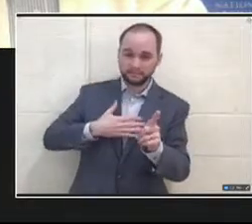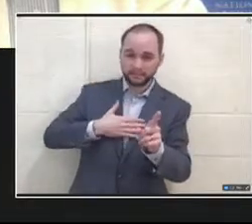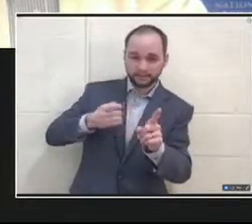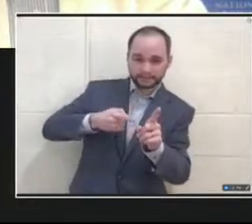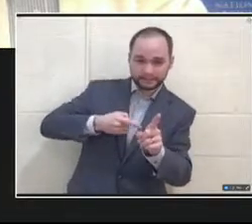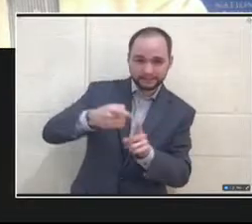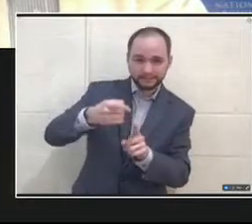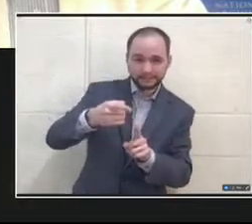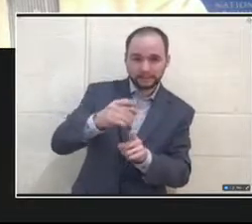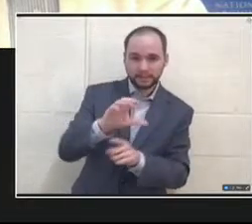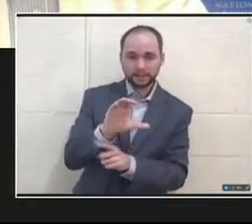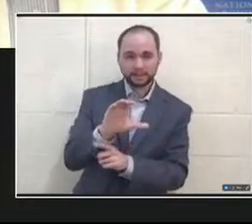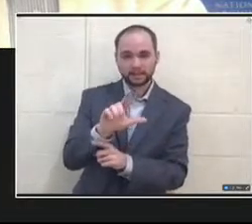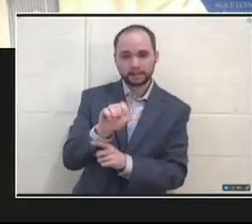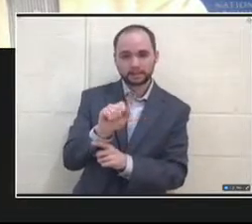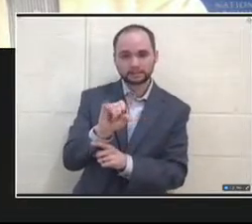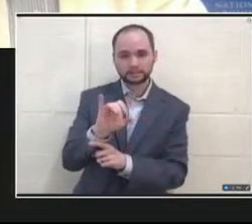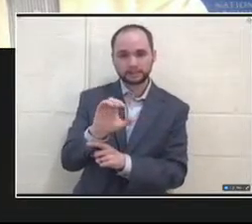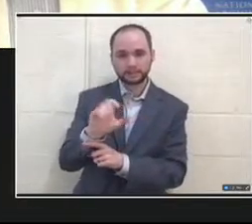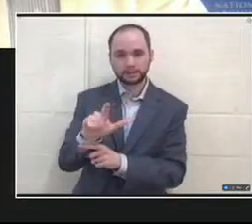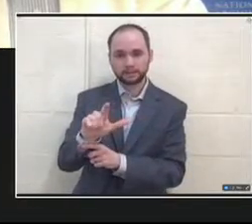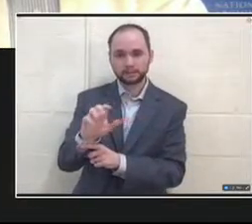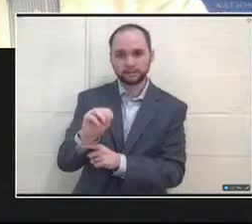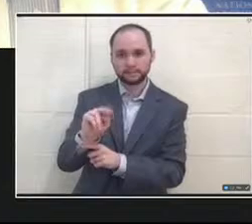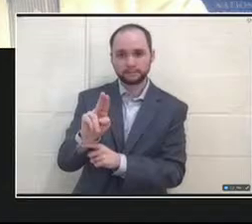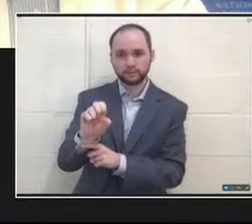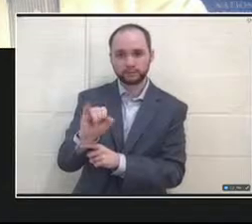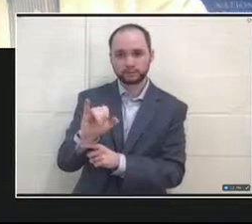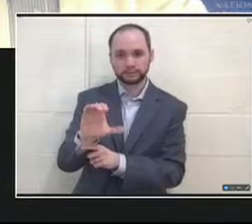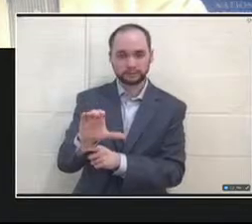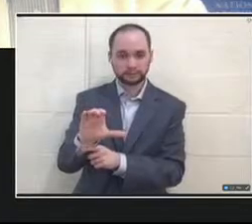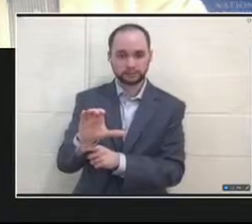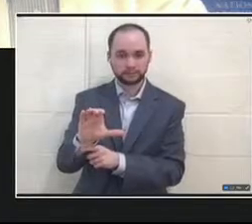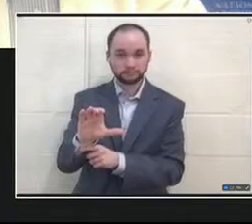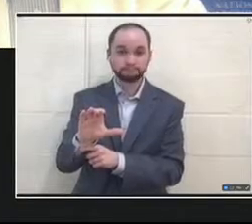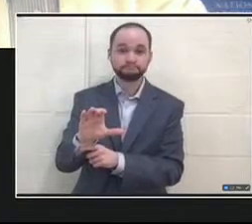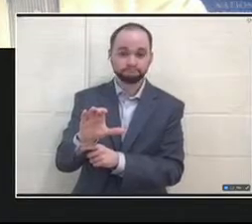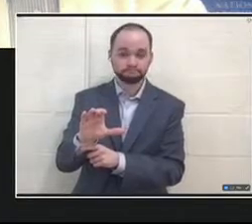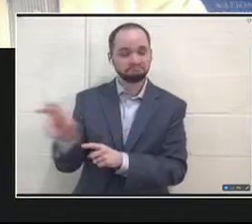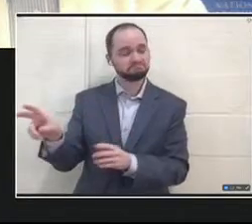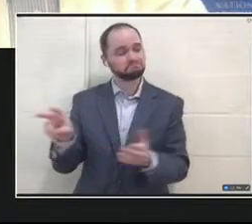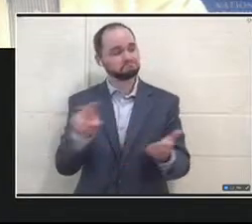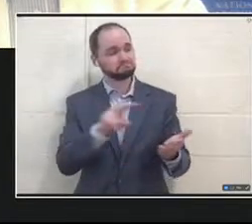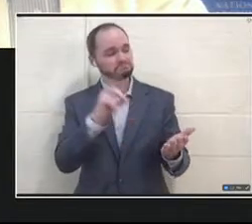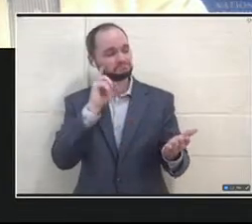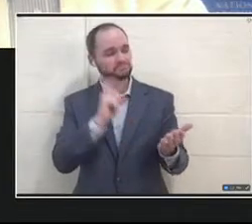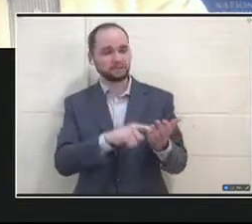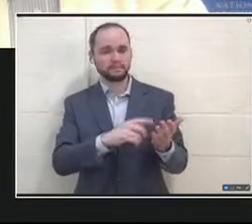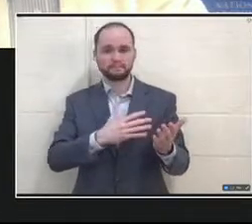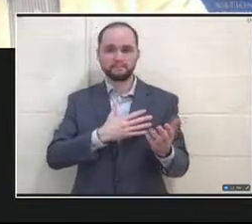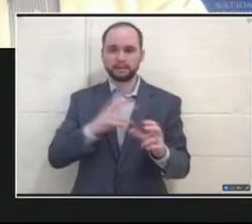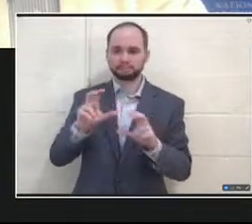uplifted many who were there that day on the steps of the Lincoln Memorial and who gathered